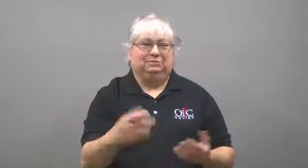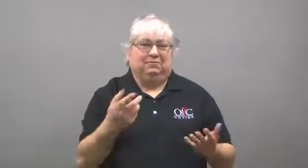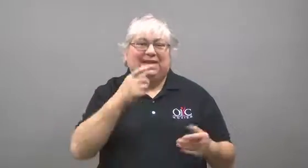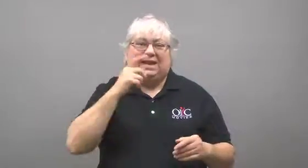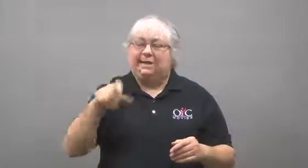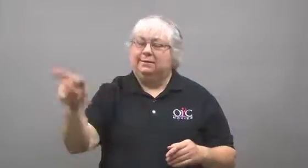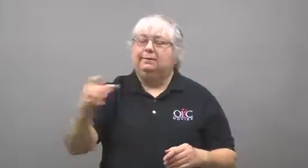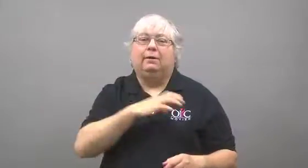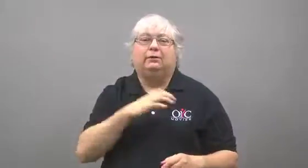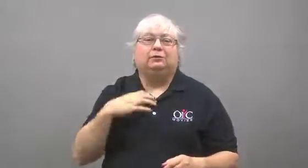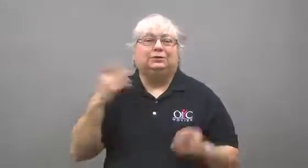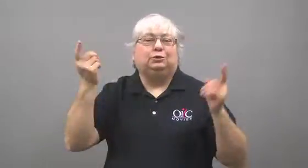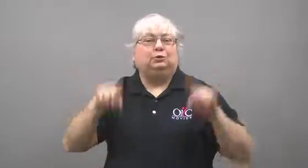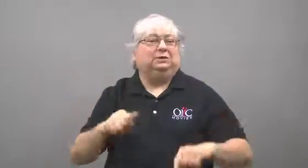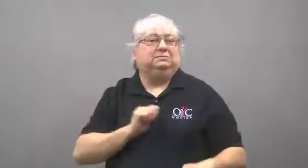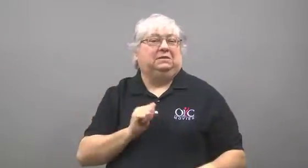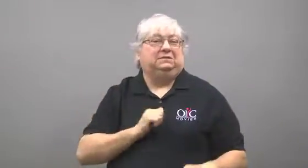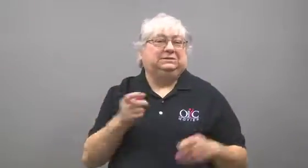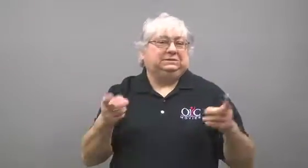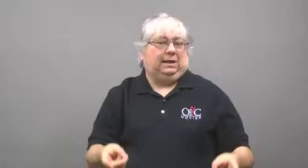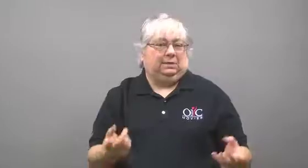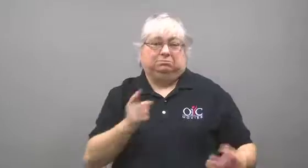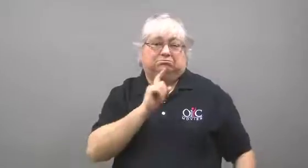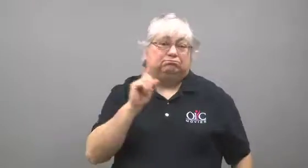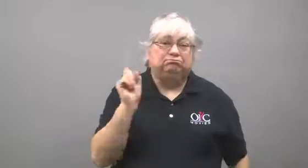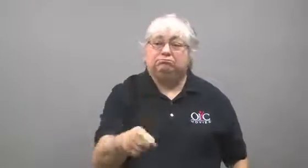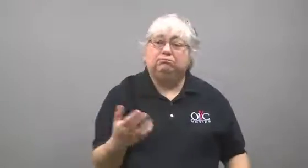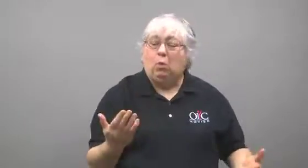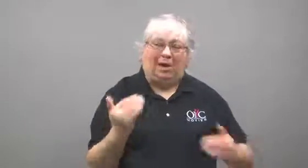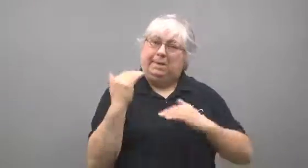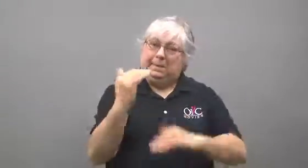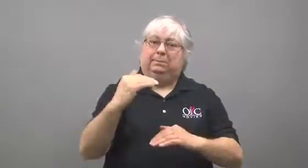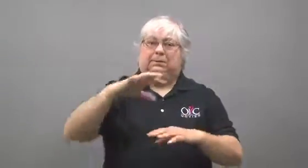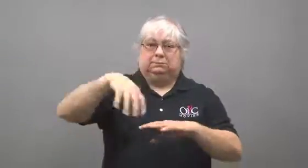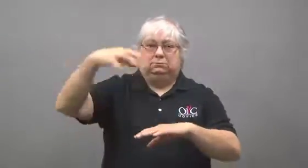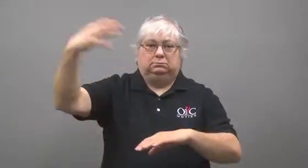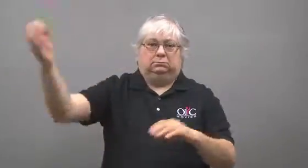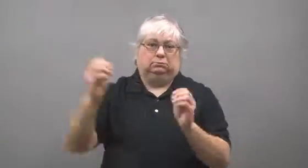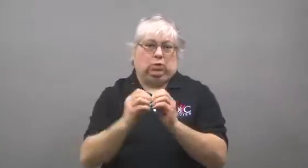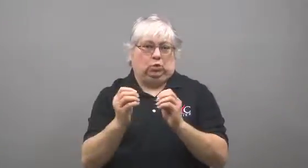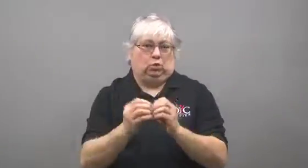It was a unilateral order to reduce emissions even further.